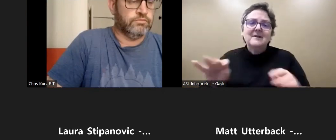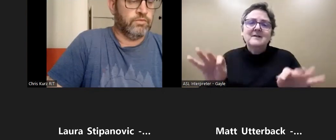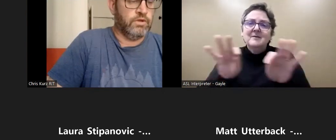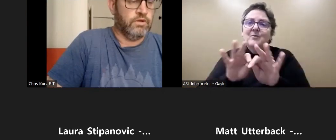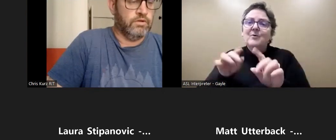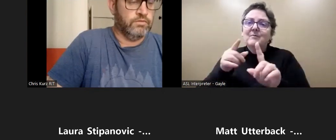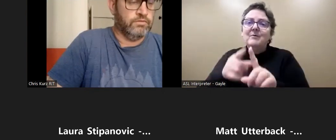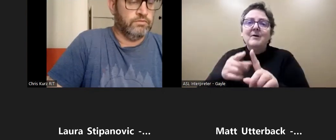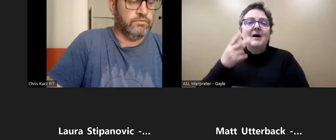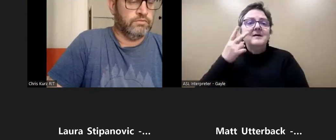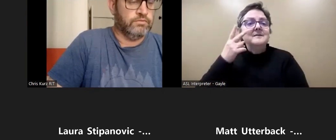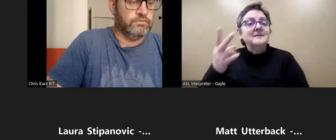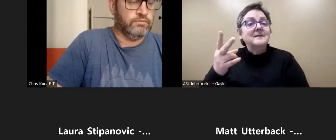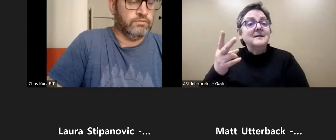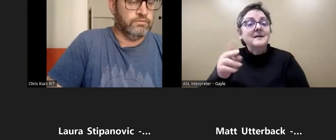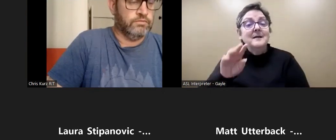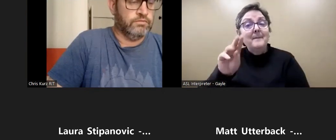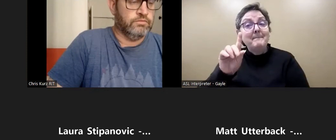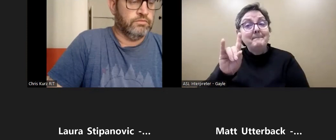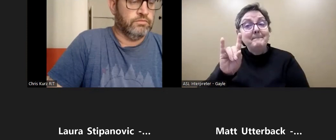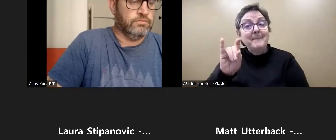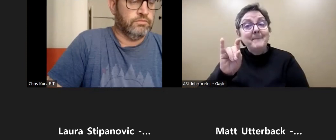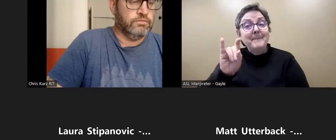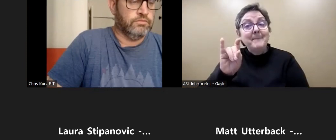I see, Michael has his hand up.